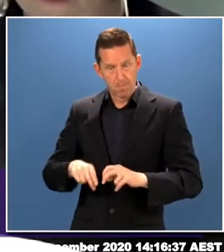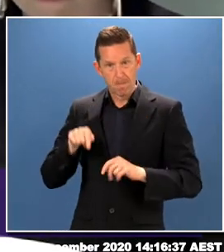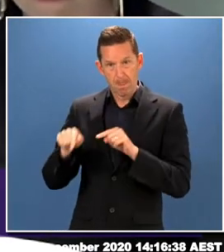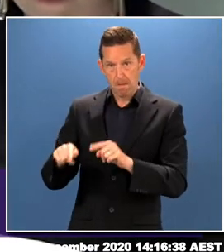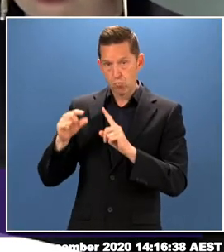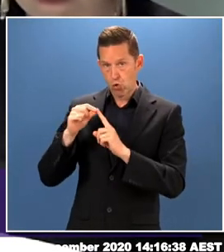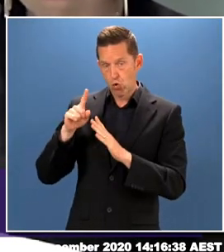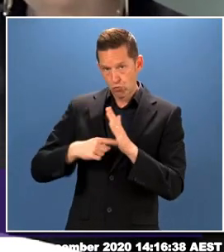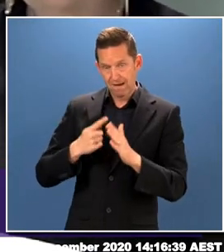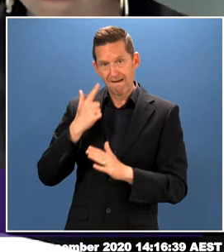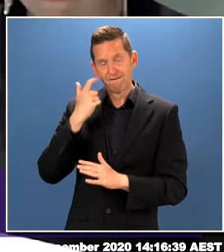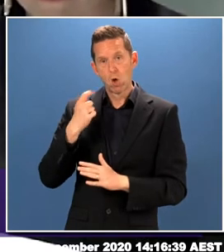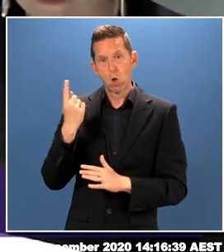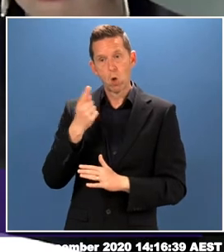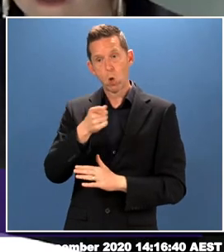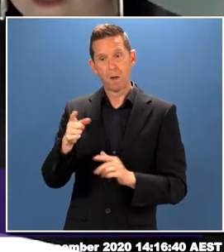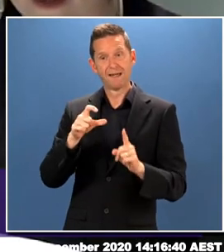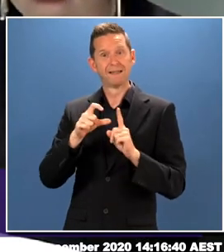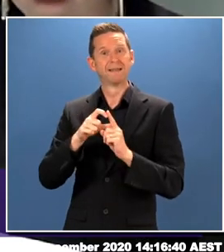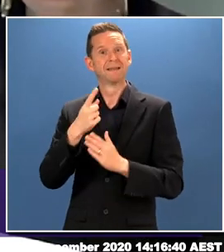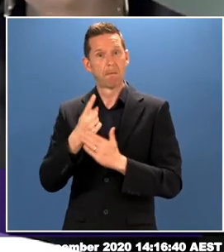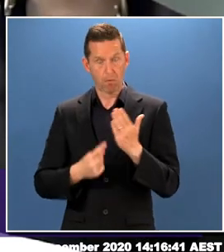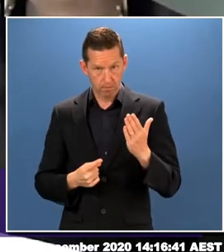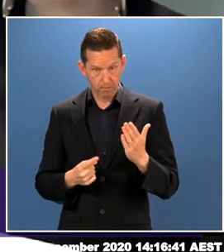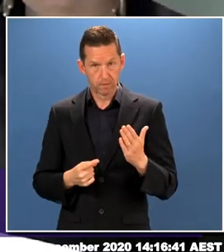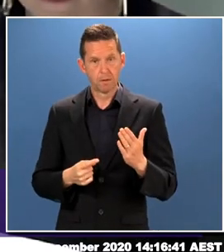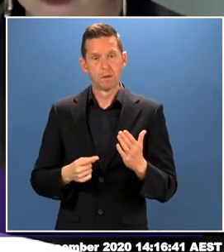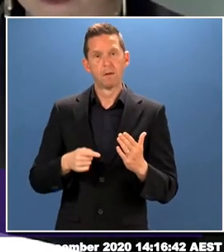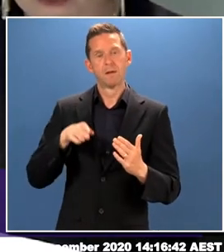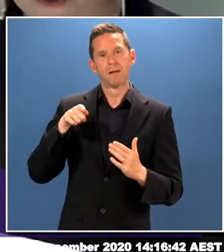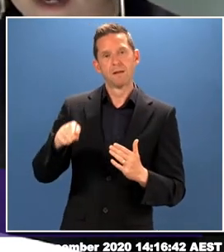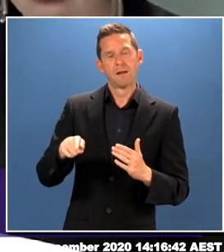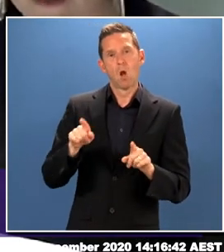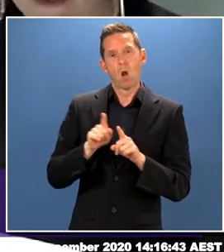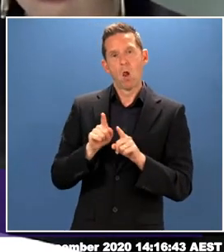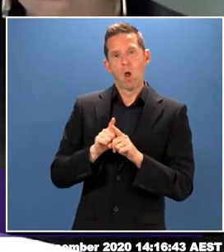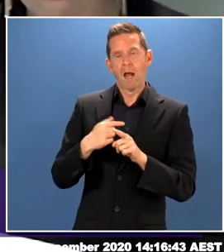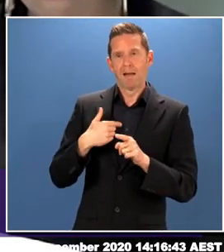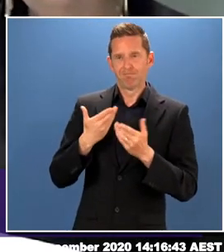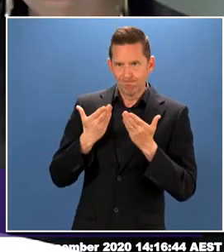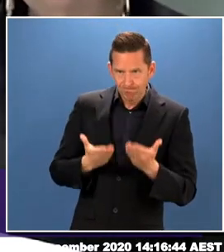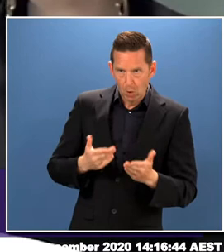people with disability, they see themselves sometimes as a burden to an employer. There are many things to